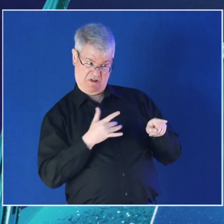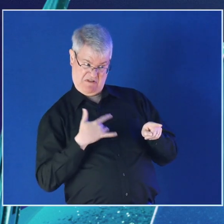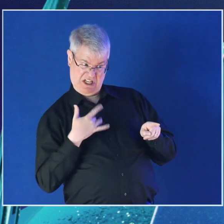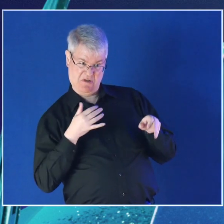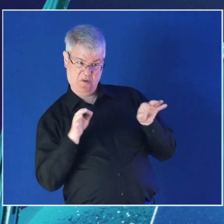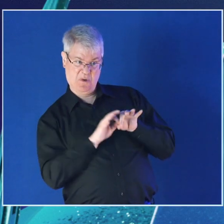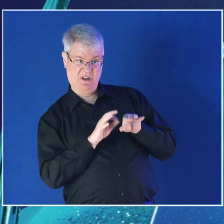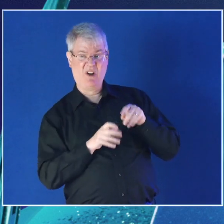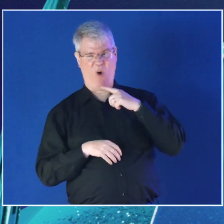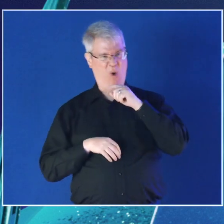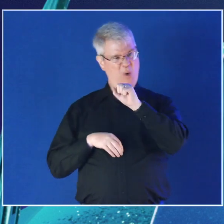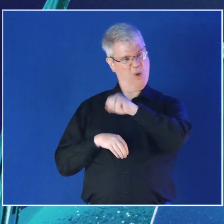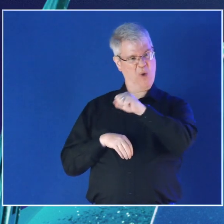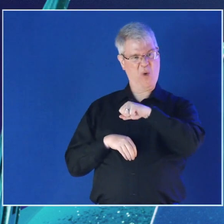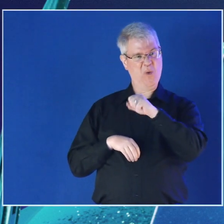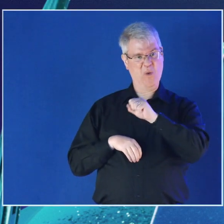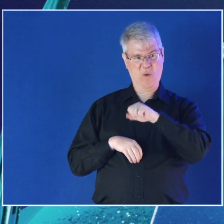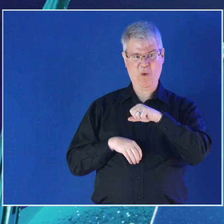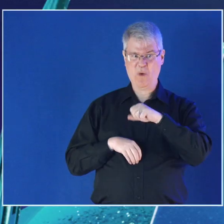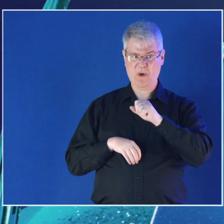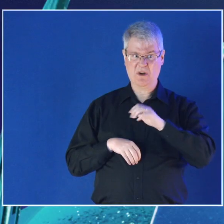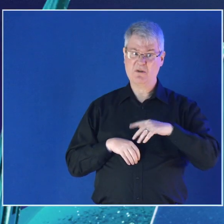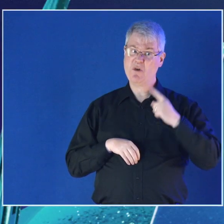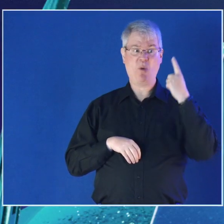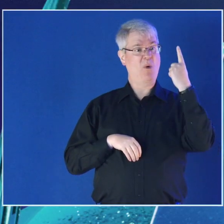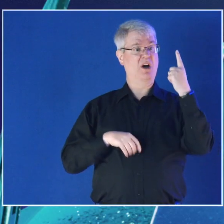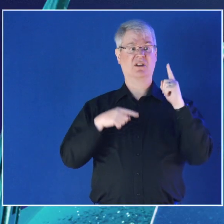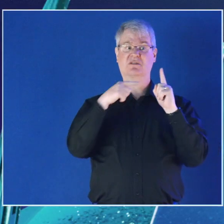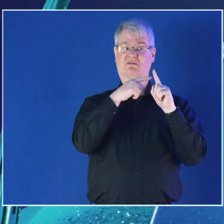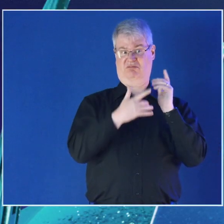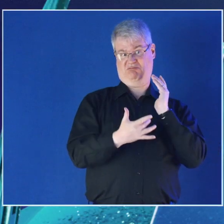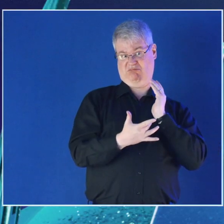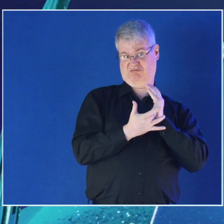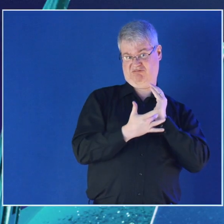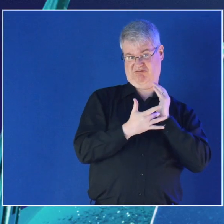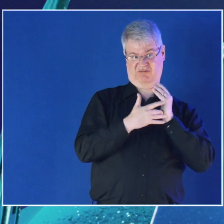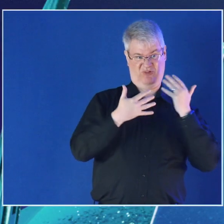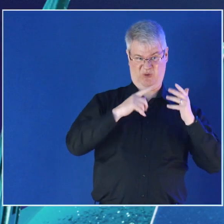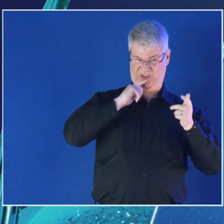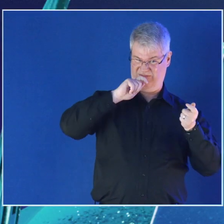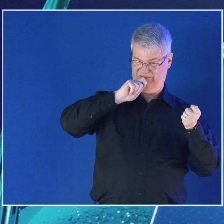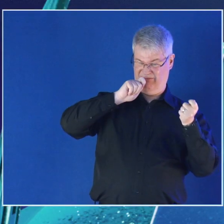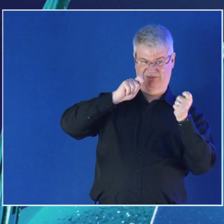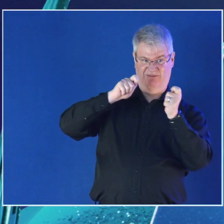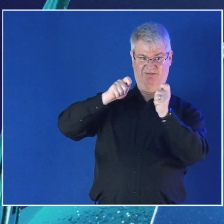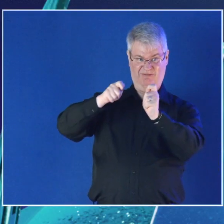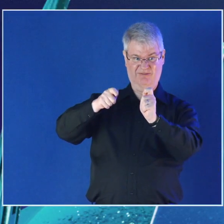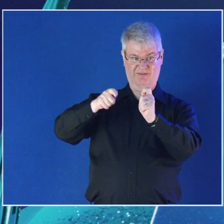in technology is change, right, and people's perceptions of Narrator are based on an older reality in many cases,